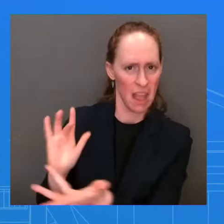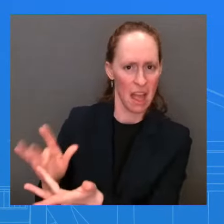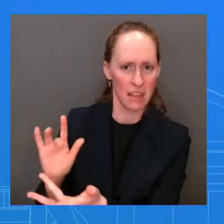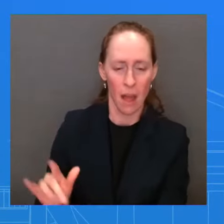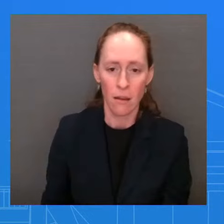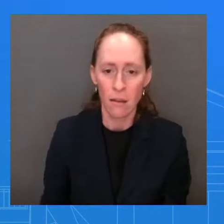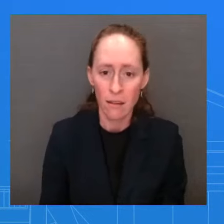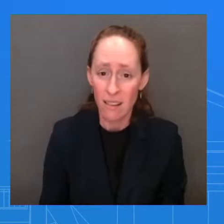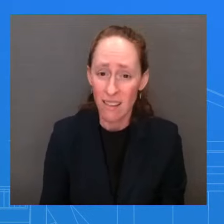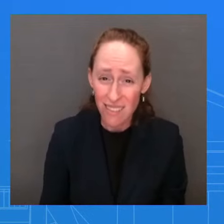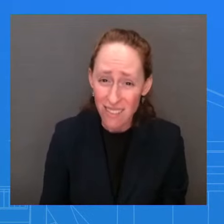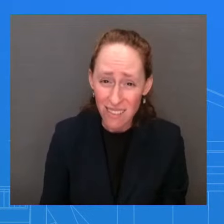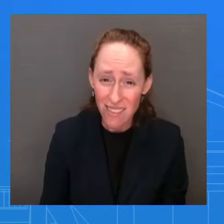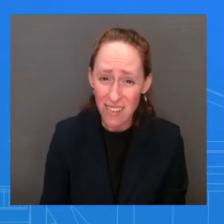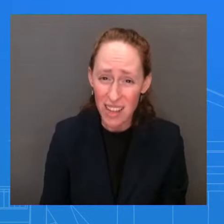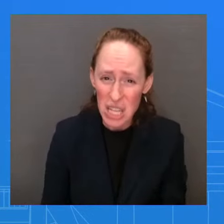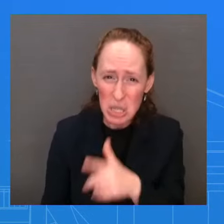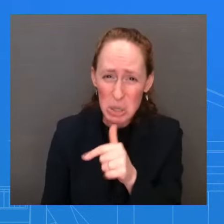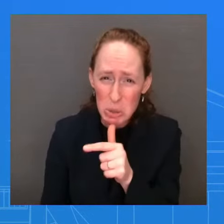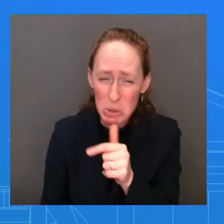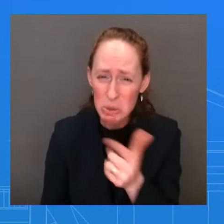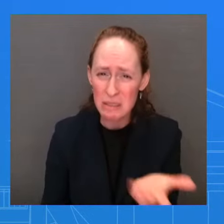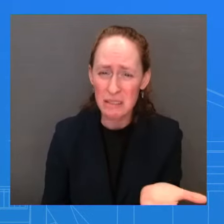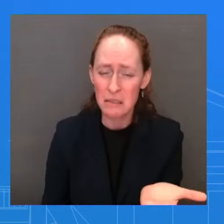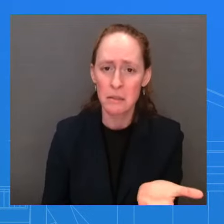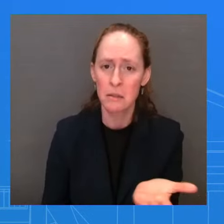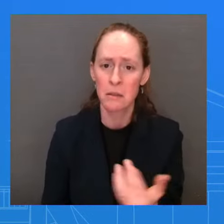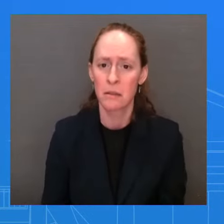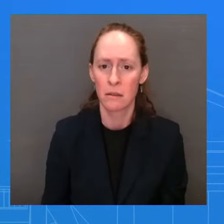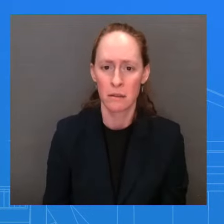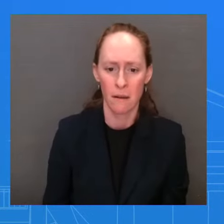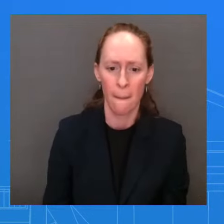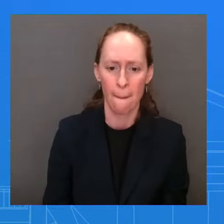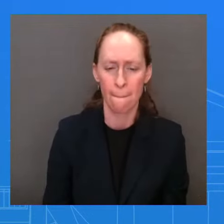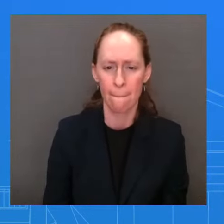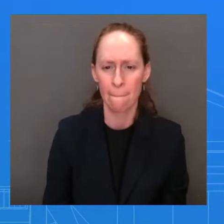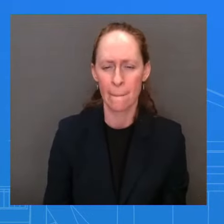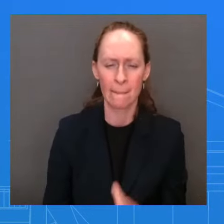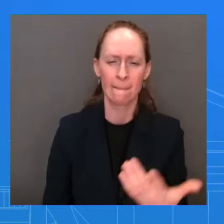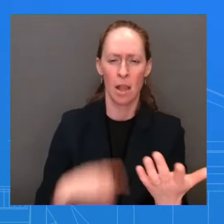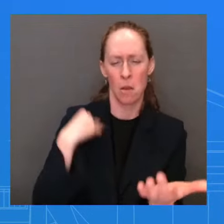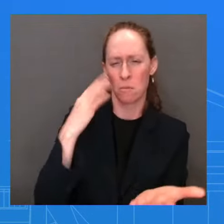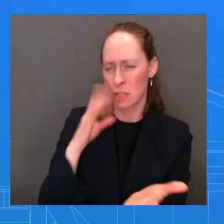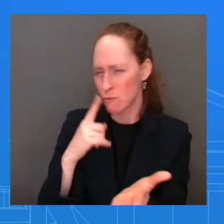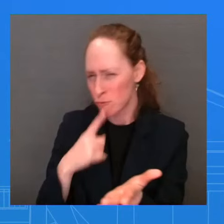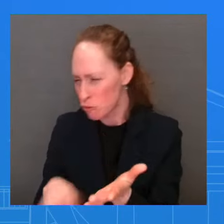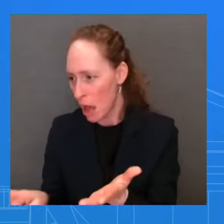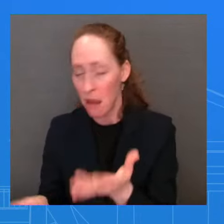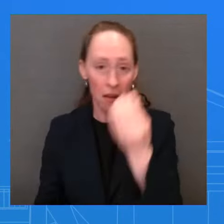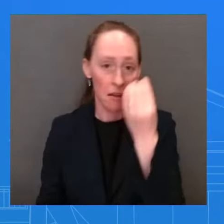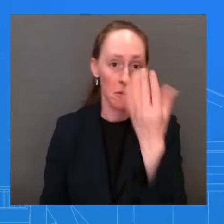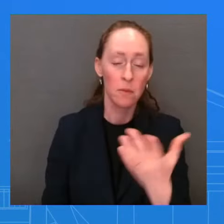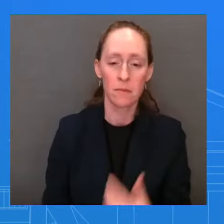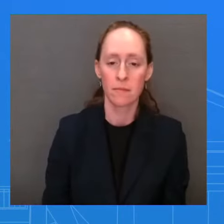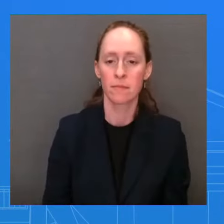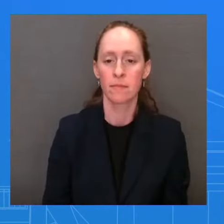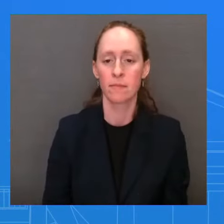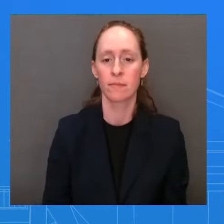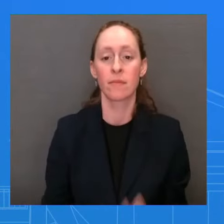and make sure you have contact with the right people. Yeah. The Press: Thank you. Ms. Jean-Pierre: And I would probably just go to the generic email -- right? that's connected with the -- for now --